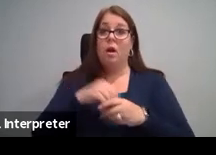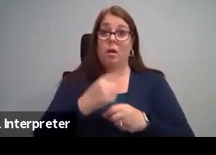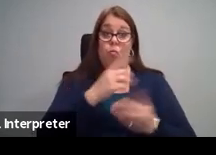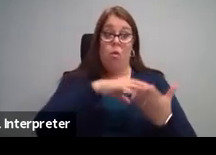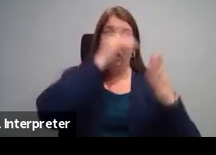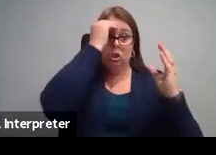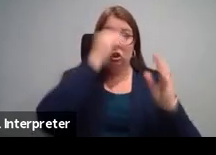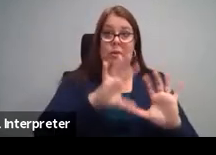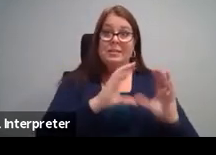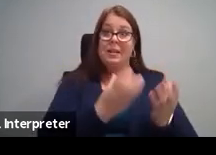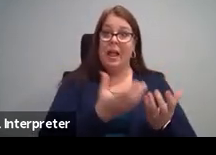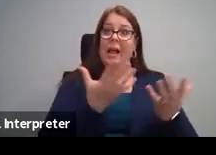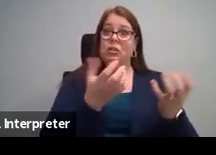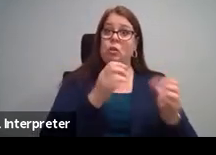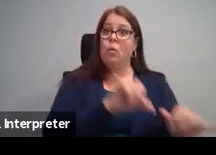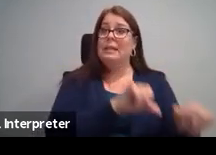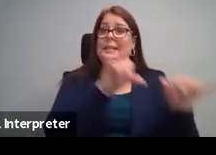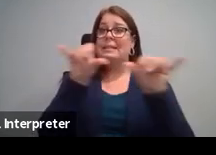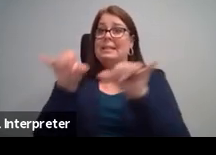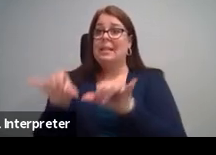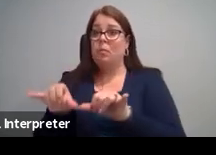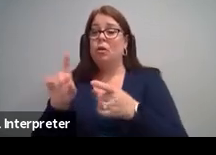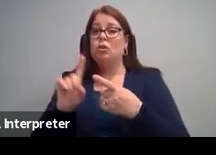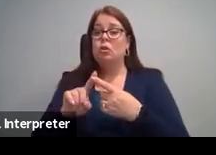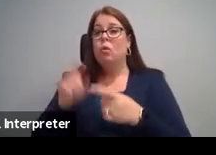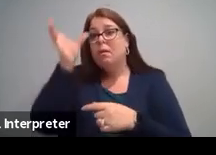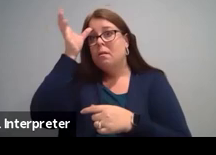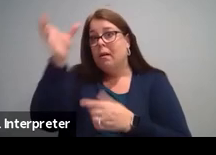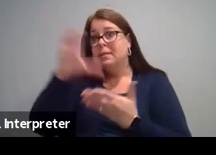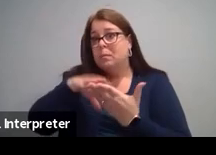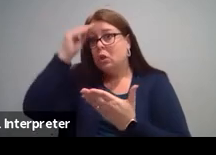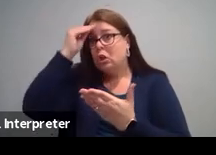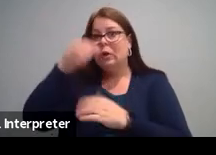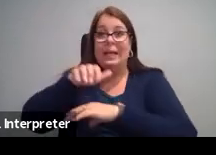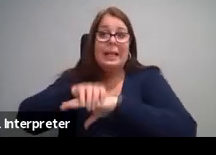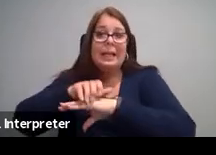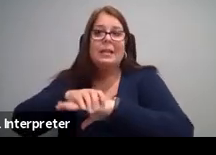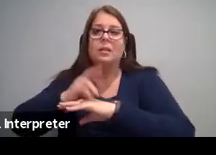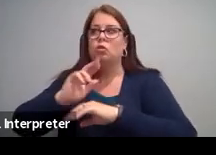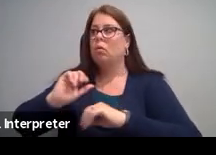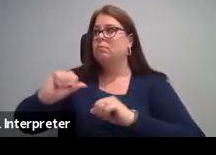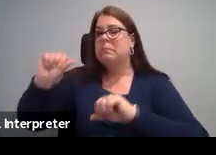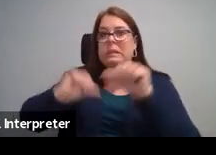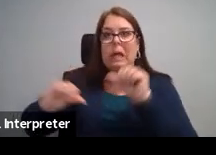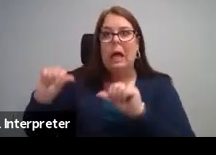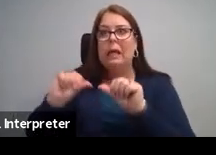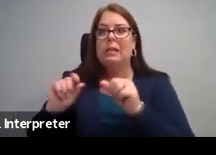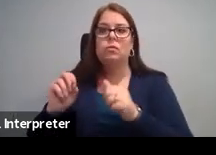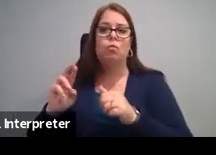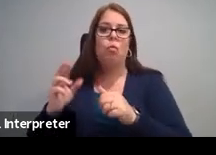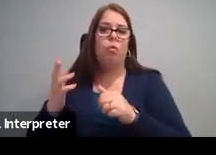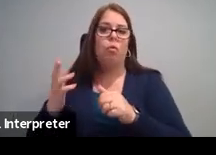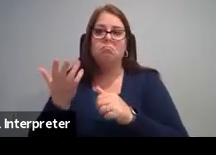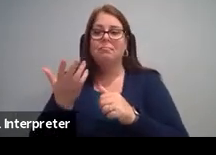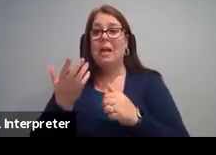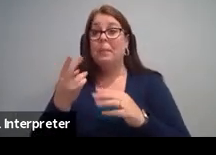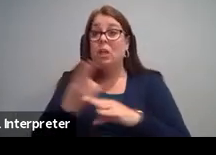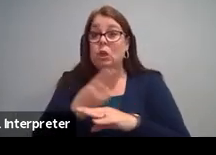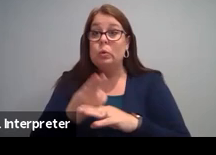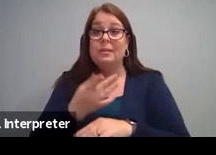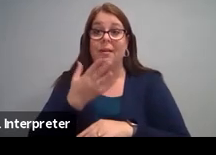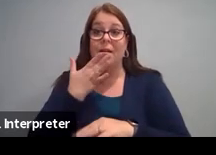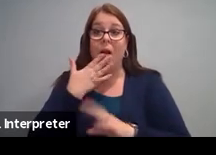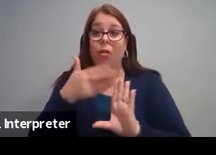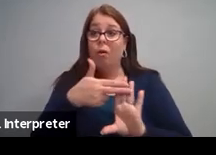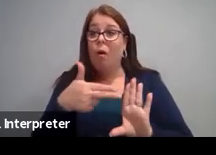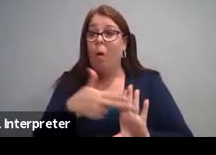Laurie Arnold: You know, maybe the science class in the English class or, you know, just to support students color coding. I mean, is a very basic element. So there's just a lot of stylistic things that help student learning.